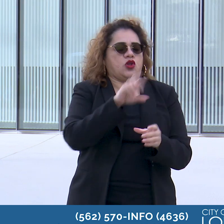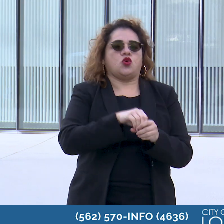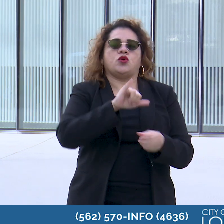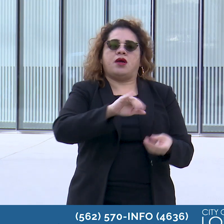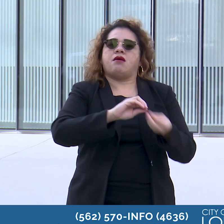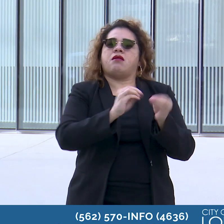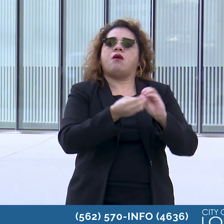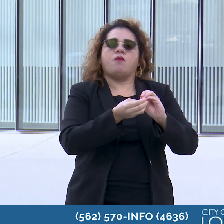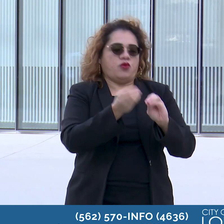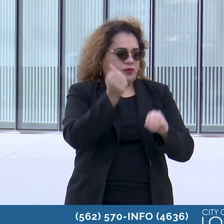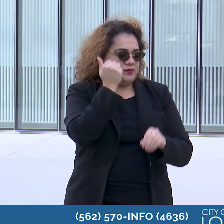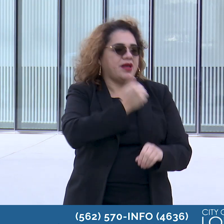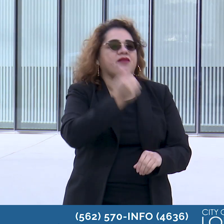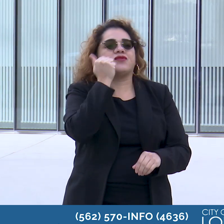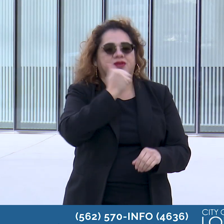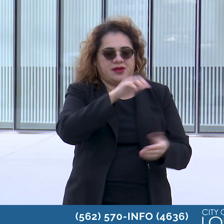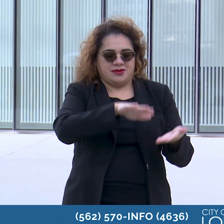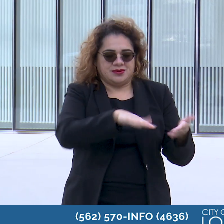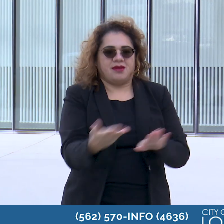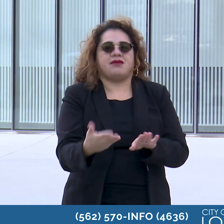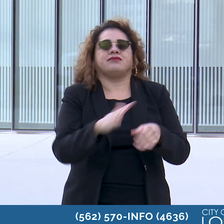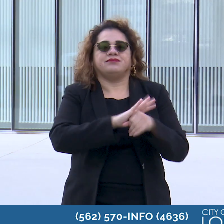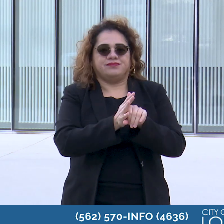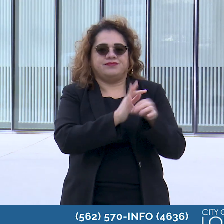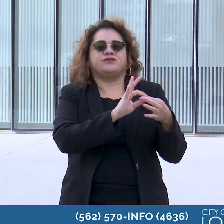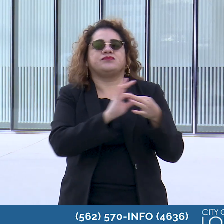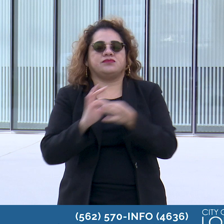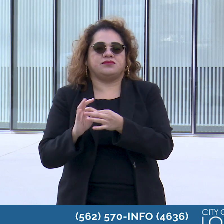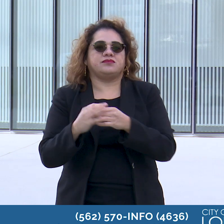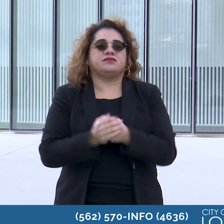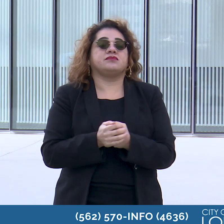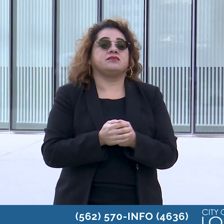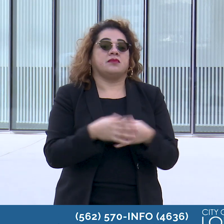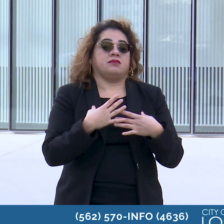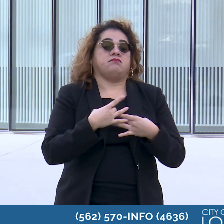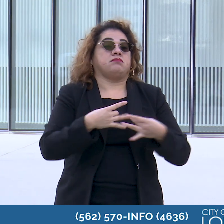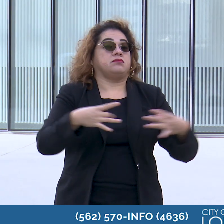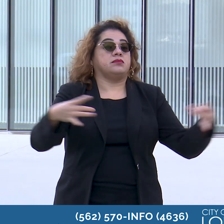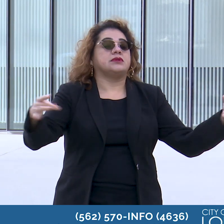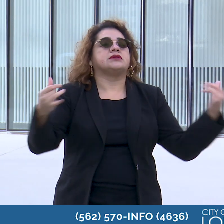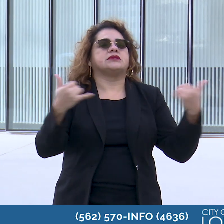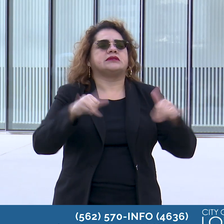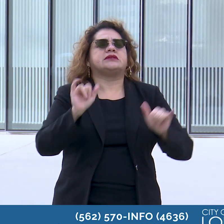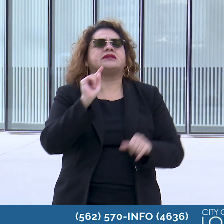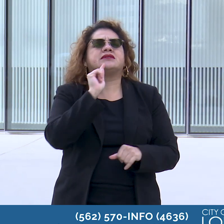after day. So the COVID crisis remains serious.